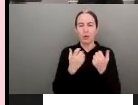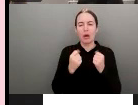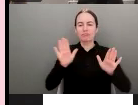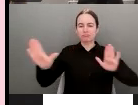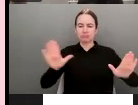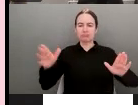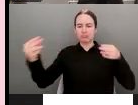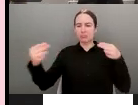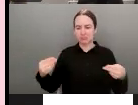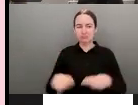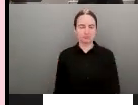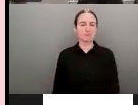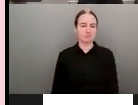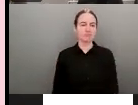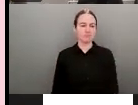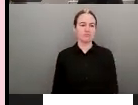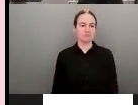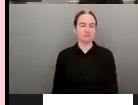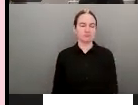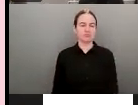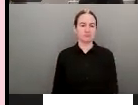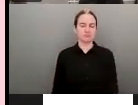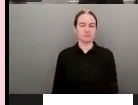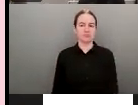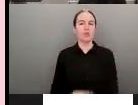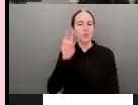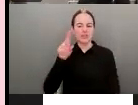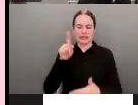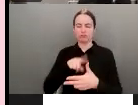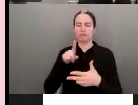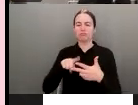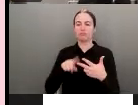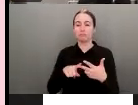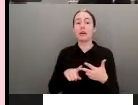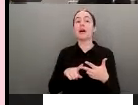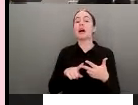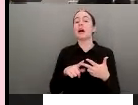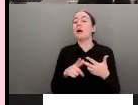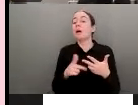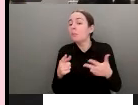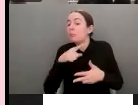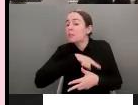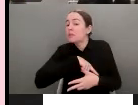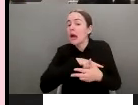what we will look into. If we have time for Switch access as well.